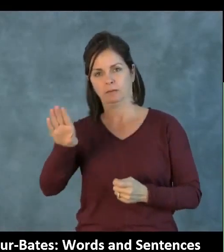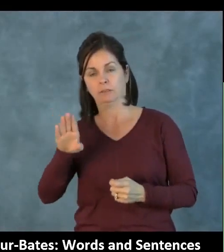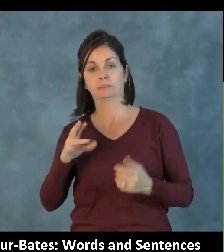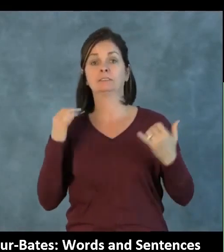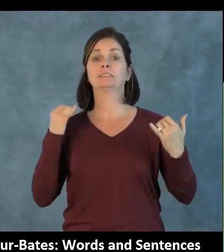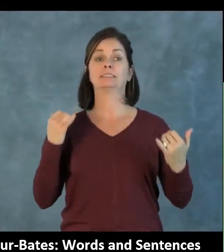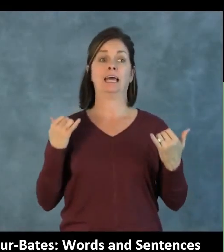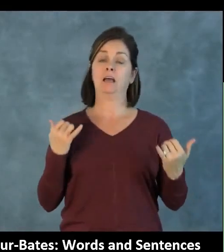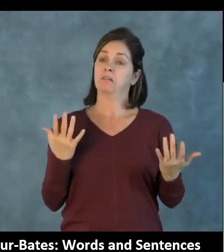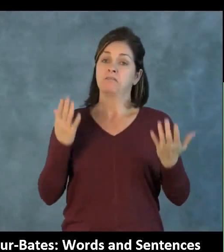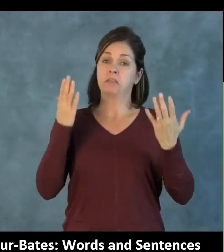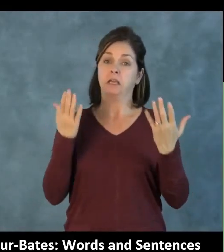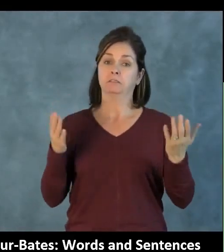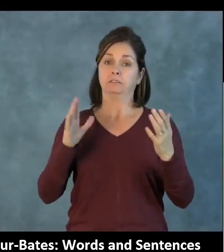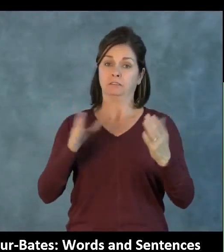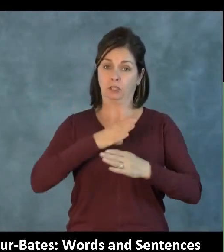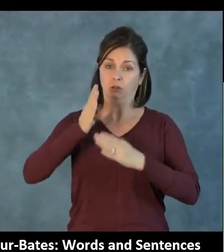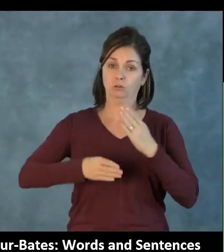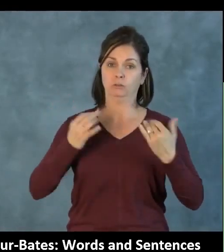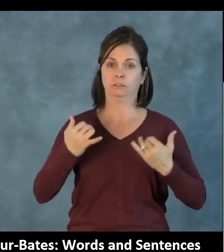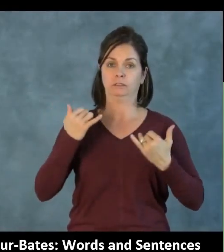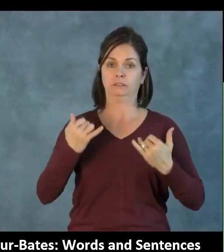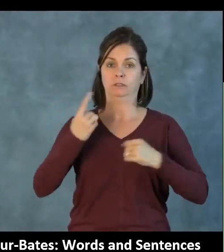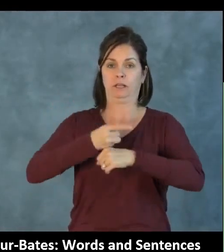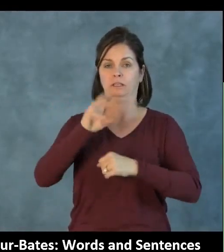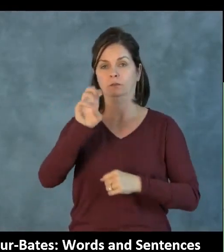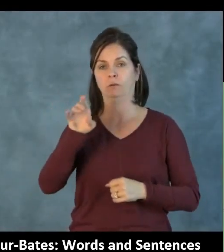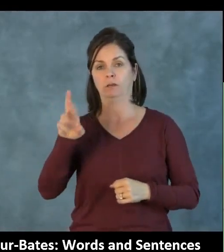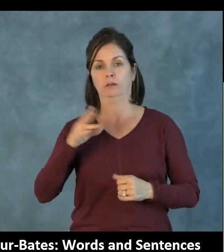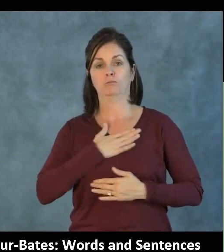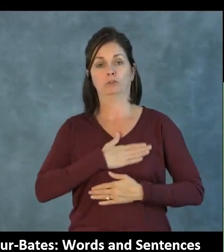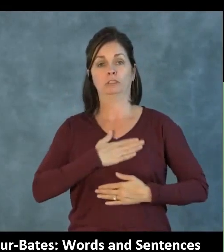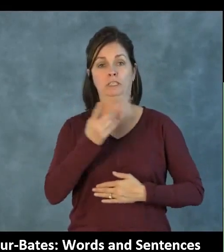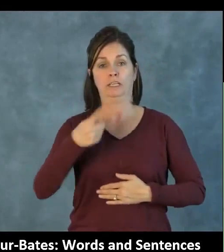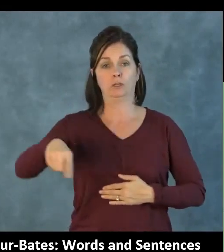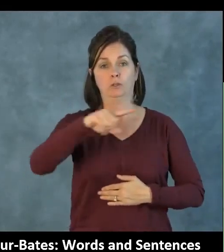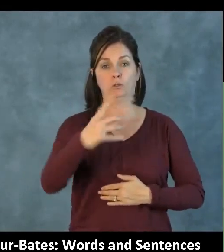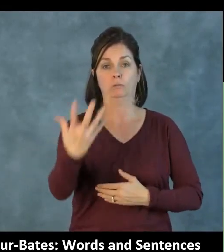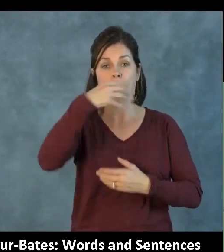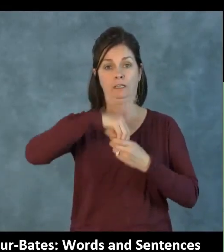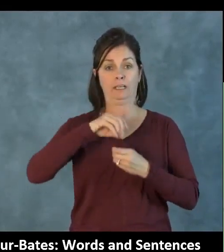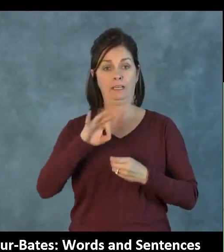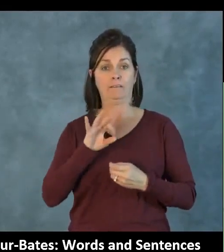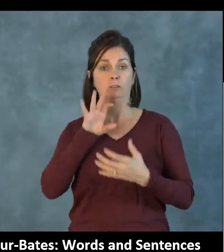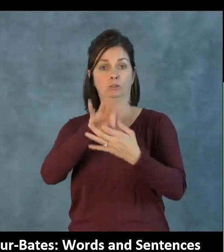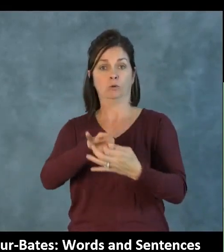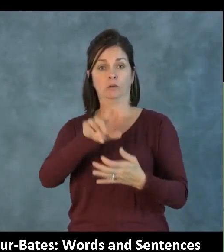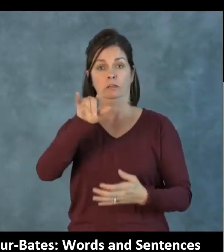We appreciate you participating. If you're joining us live, you can feel free to type